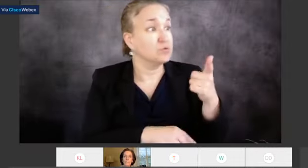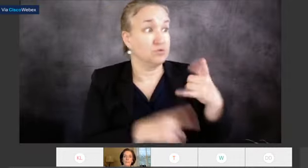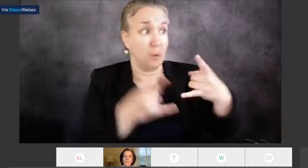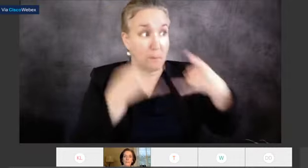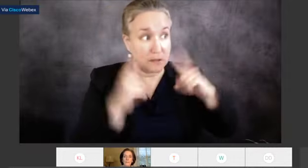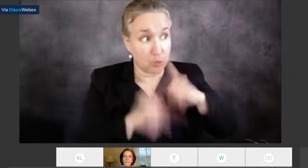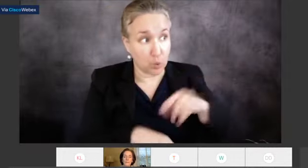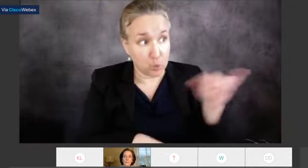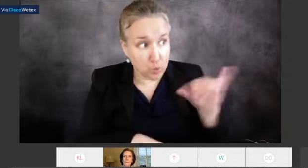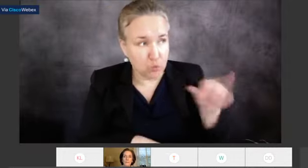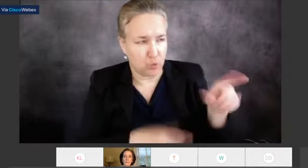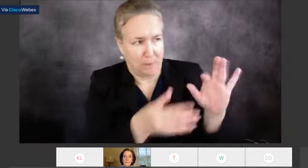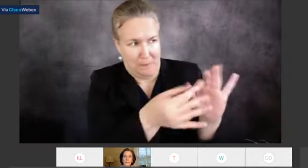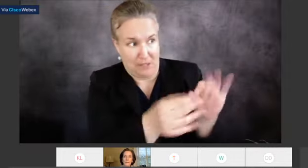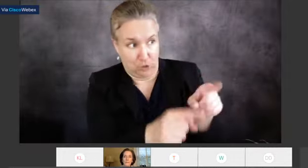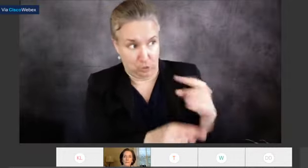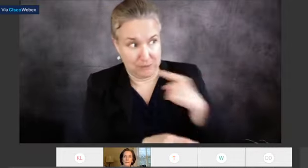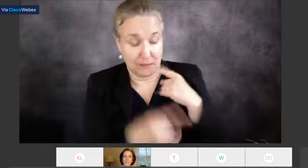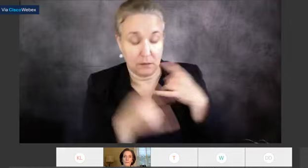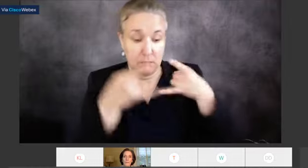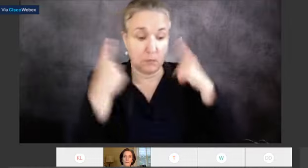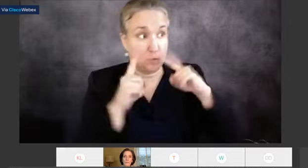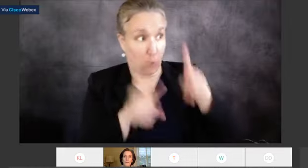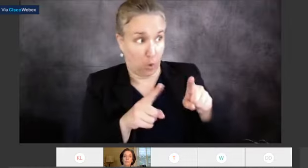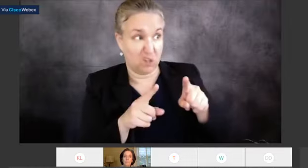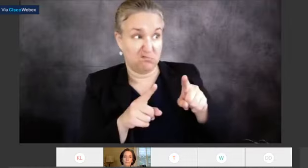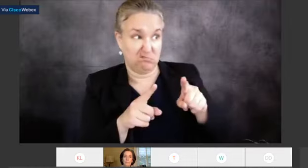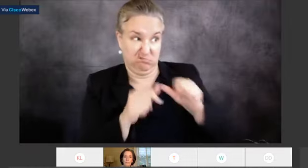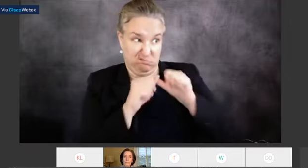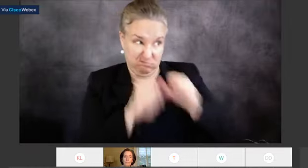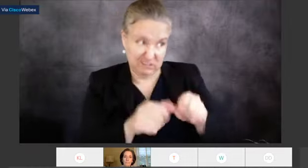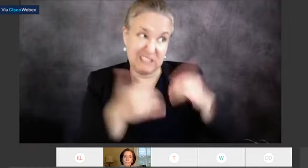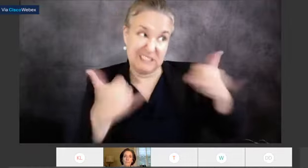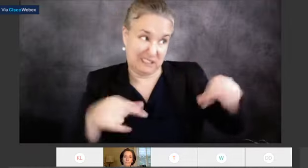earlier you said that the mask order is still in effect in pennsylvania